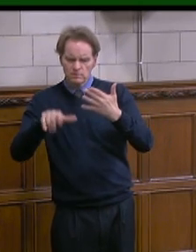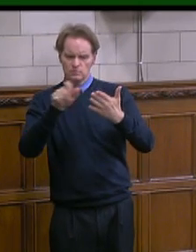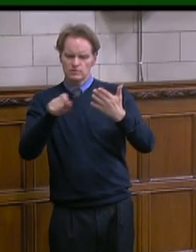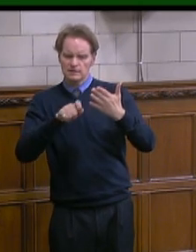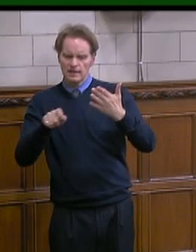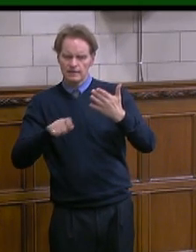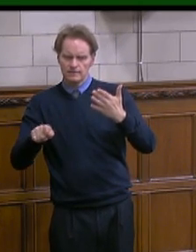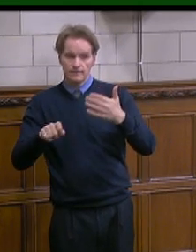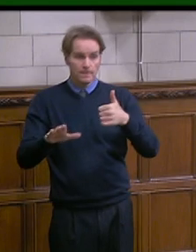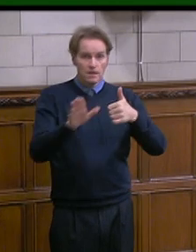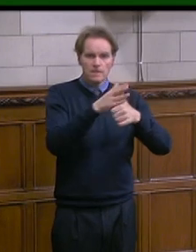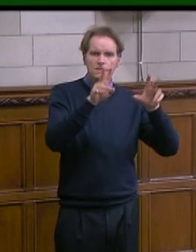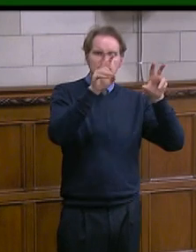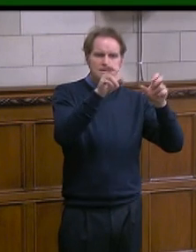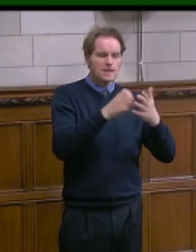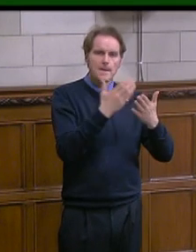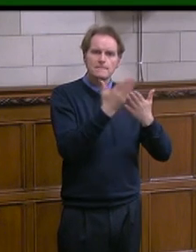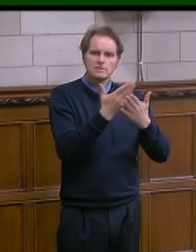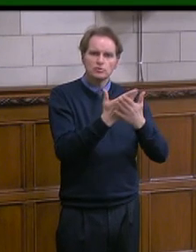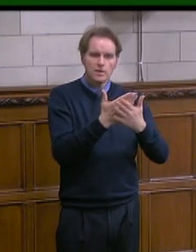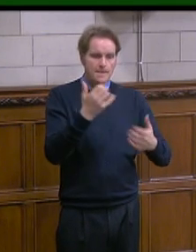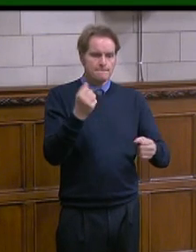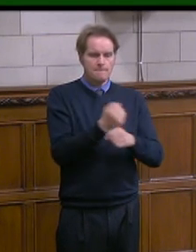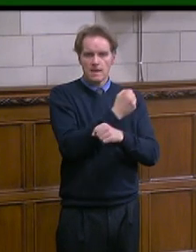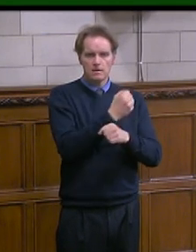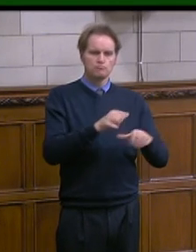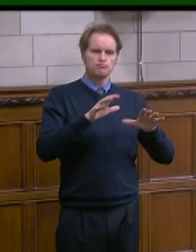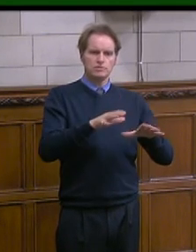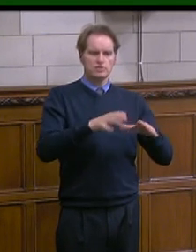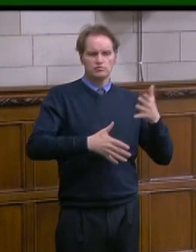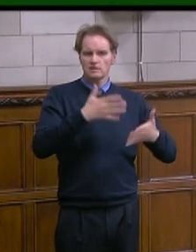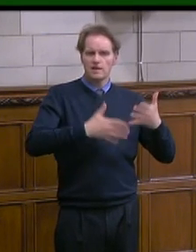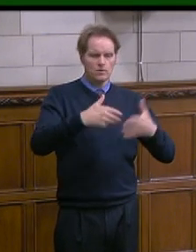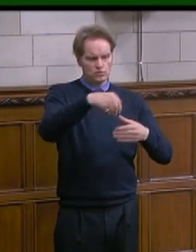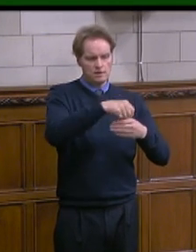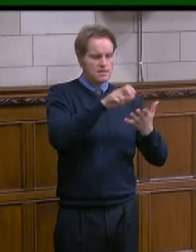The title states, “Make British Sign Language part of the National Curriculum”, but the